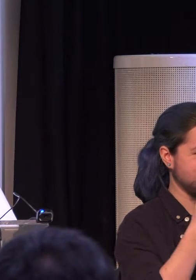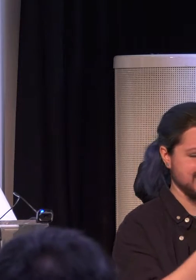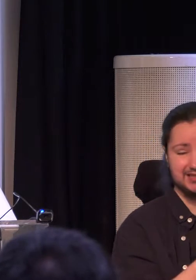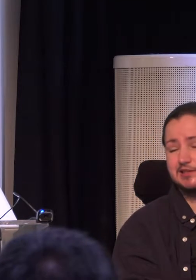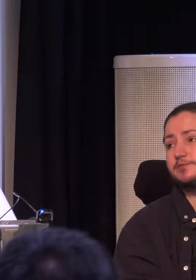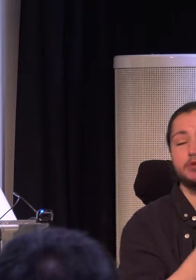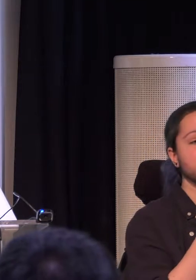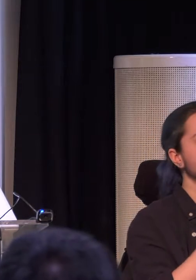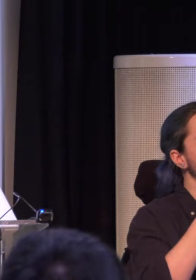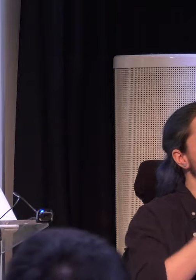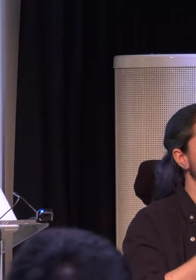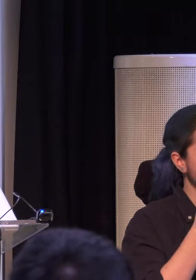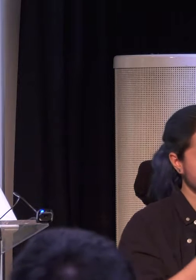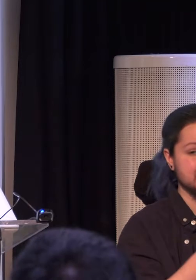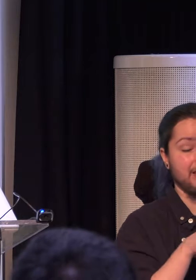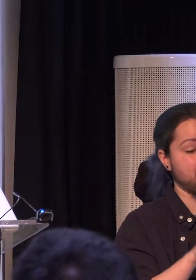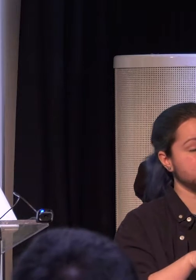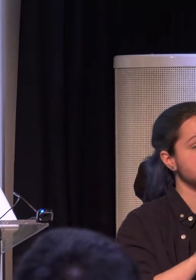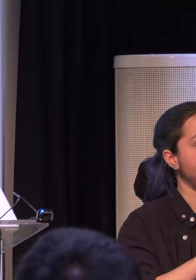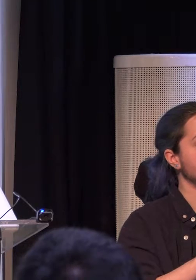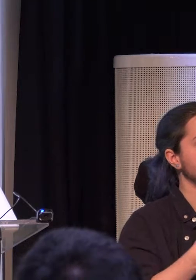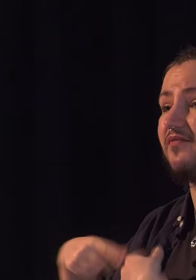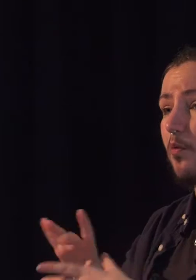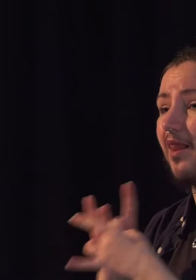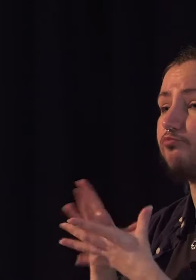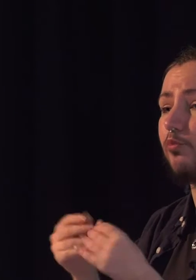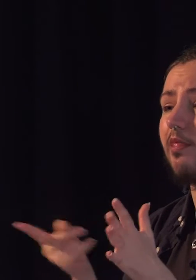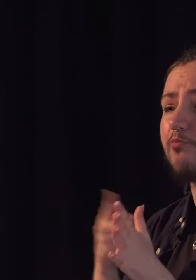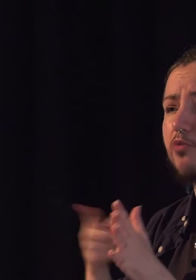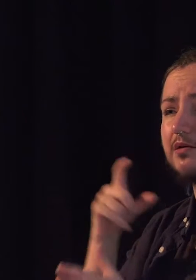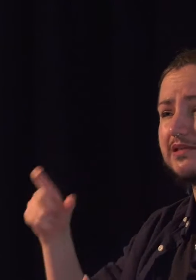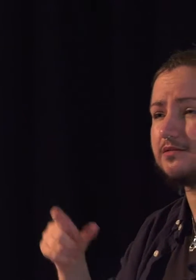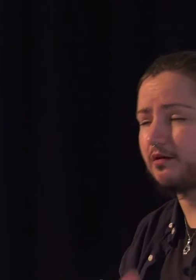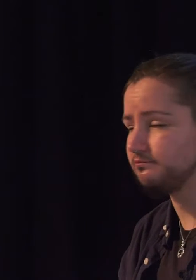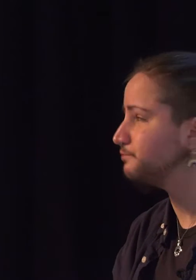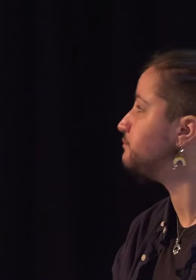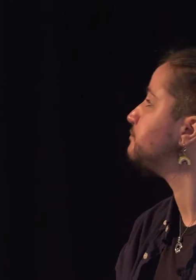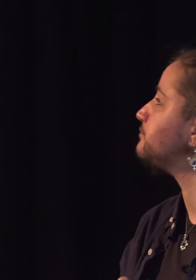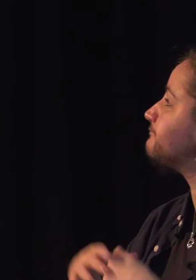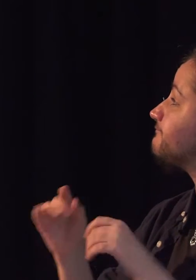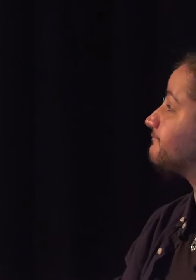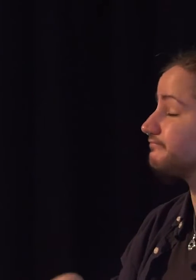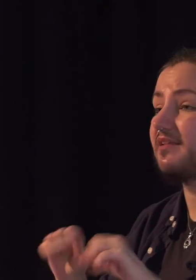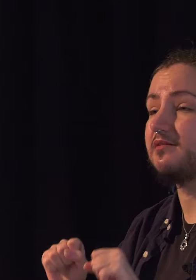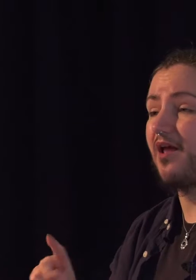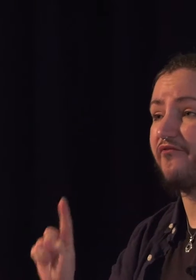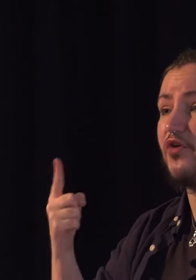So 2016 was the beginning of our collaboration with the Attenborough Arts Centre, and it sparked our very first artist residency